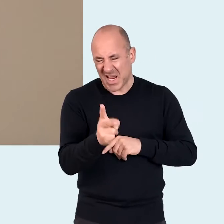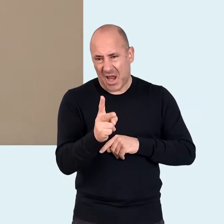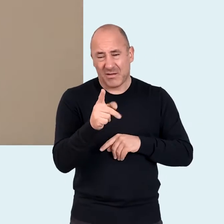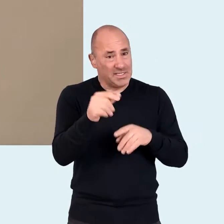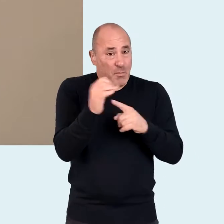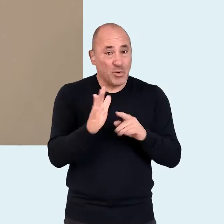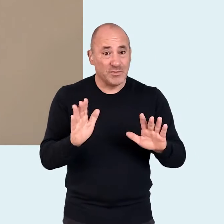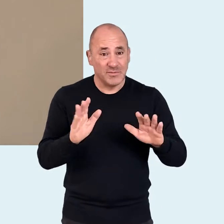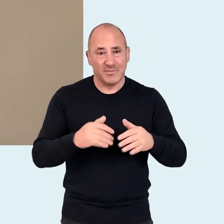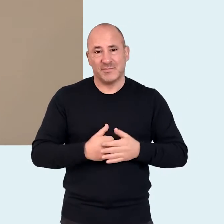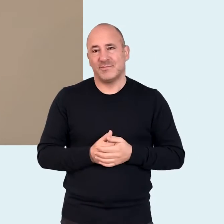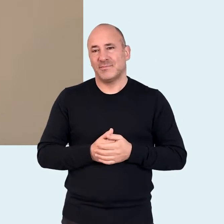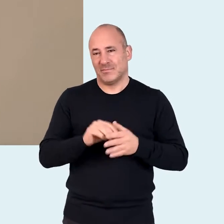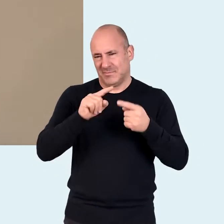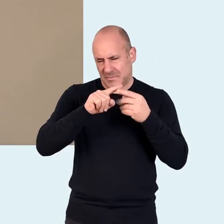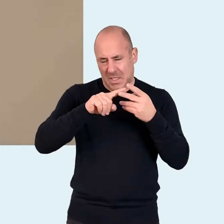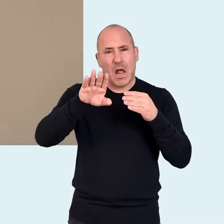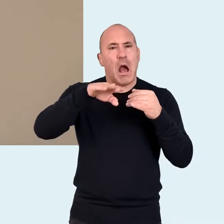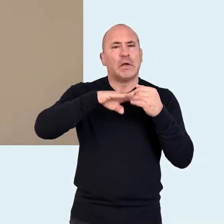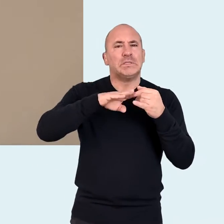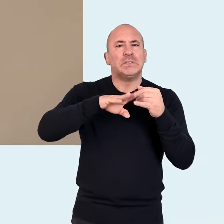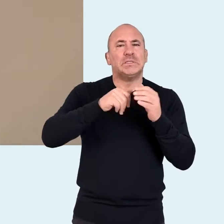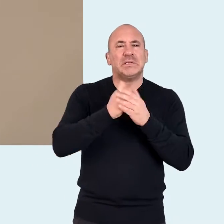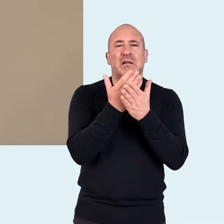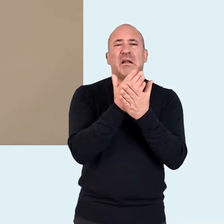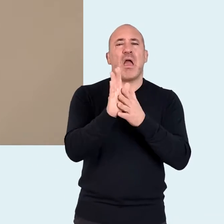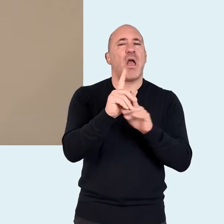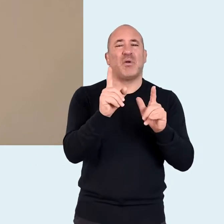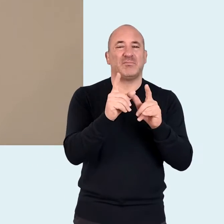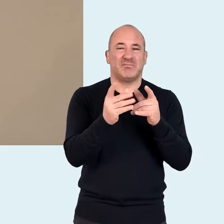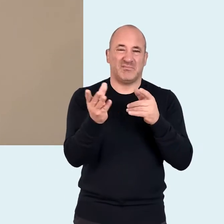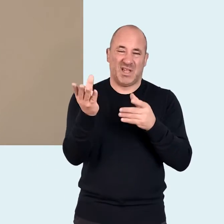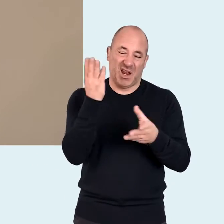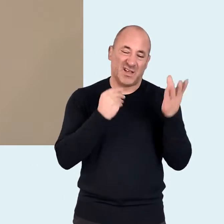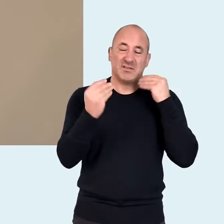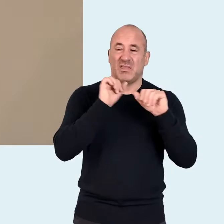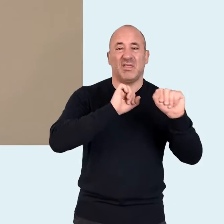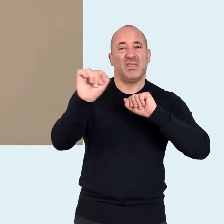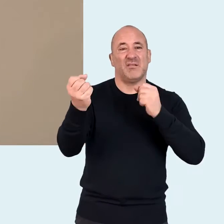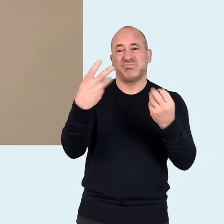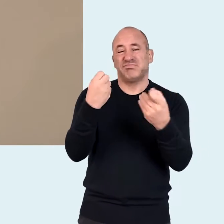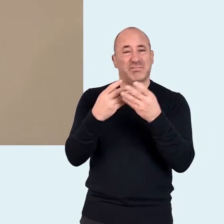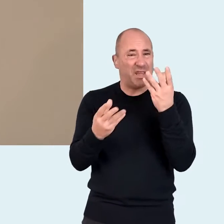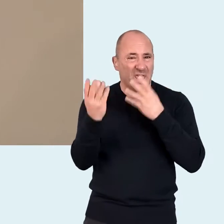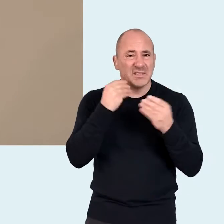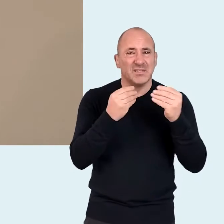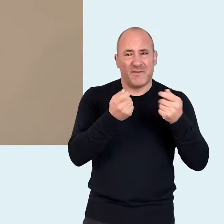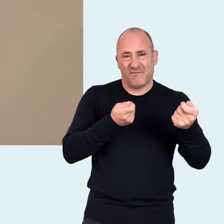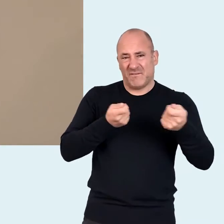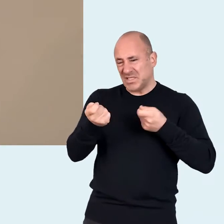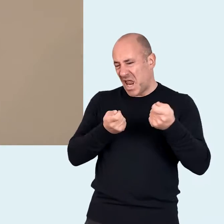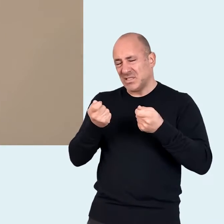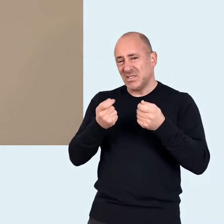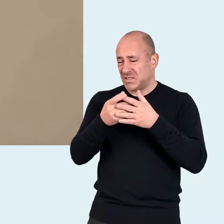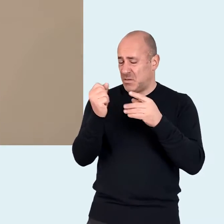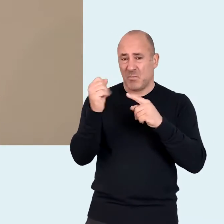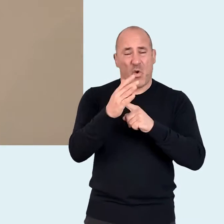time and do it again is important. And lastly, I think now, more clearly, to listen and to